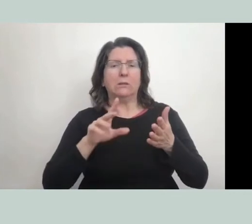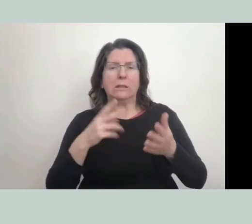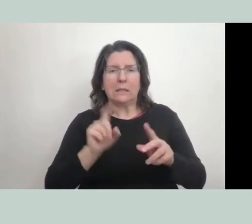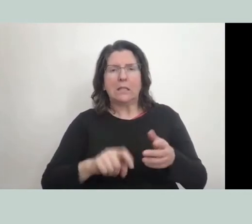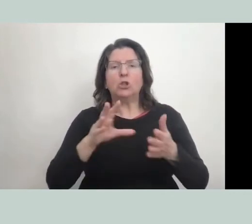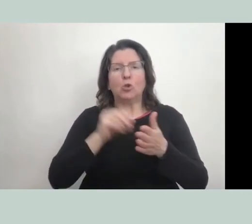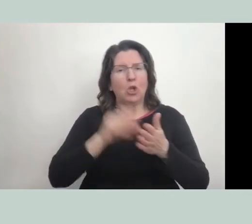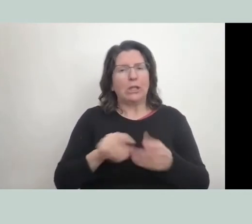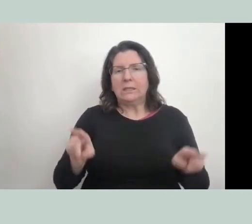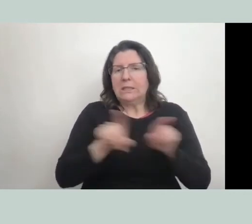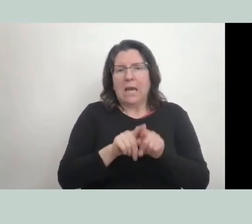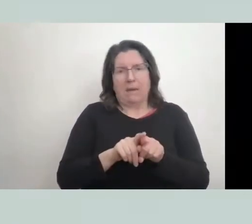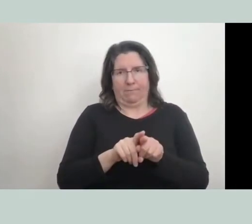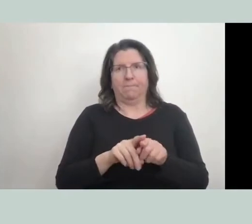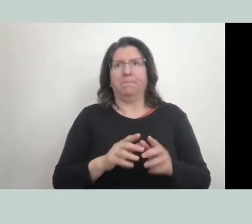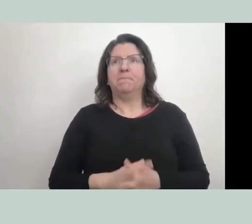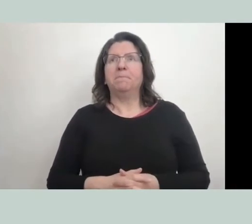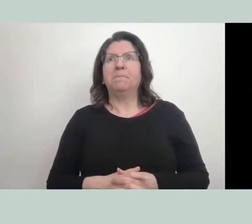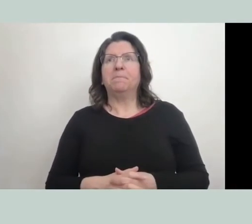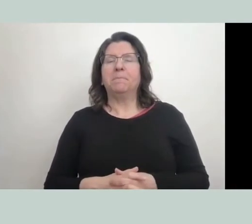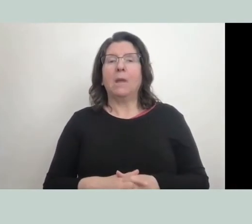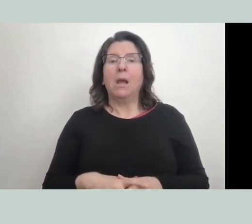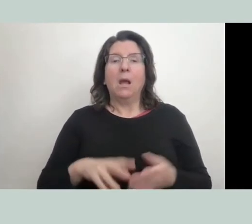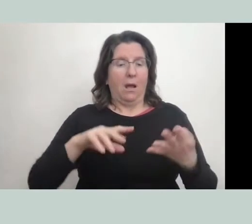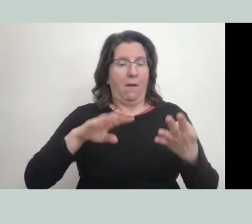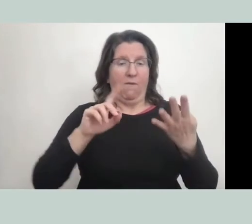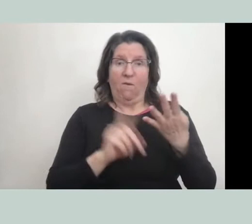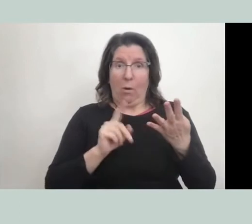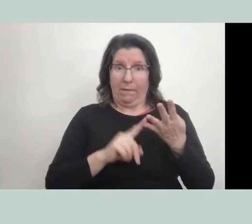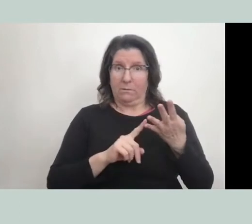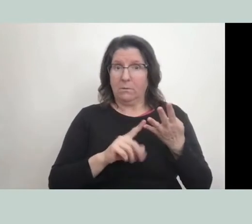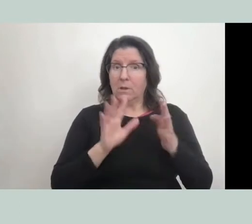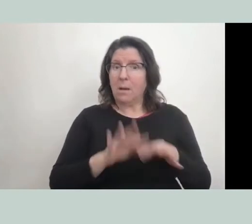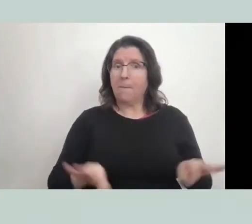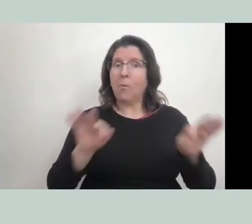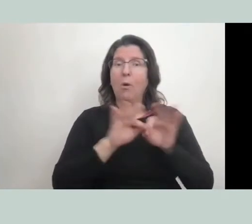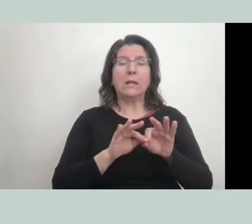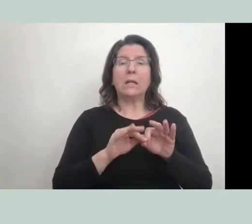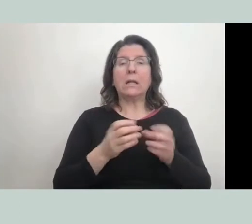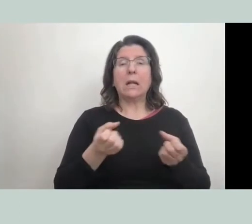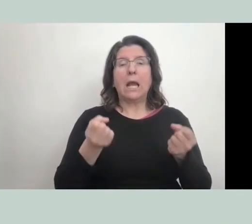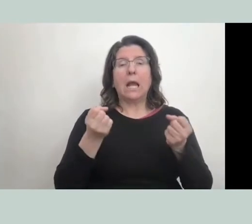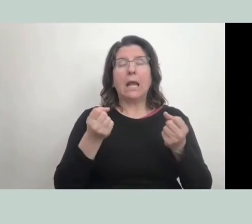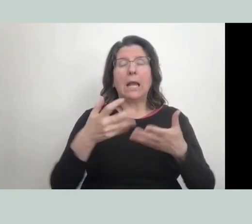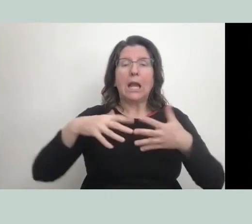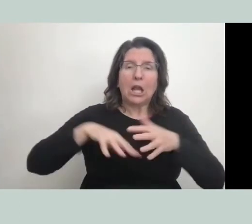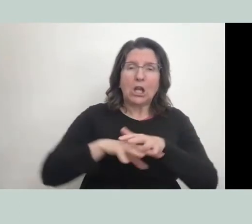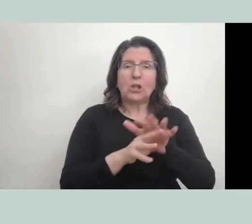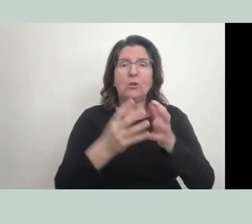But they have been shown to work with deaf learners as well.